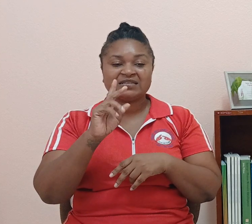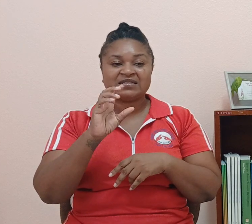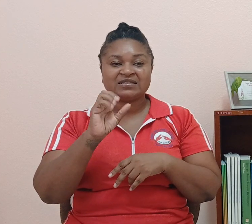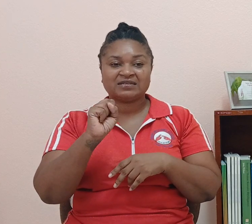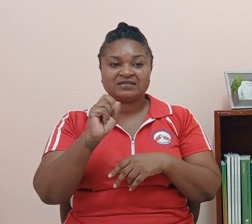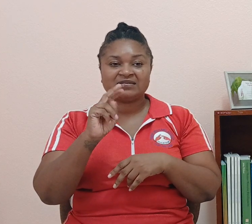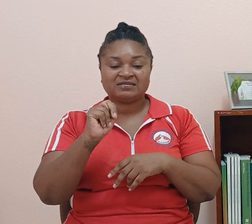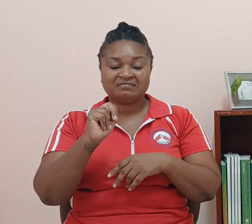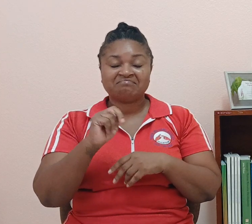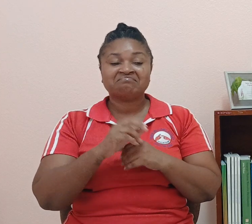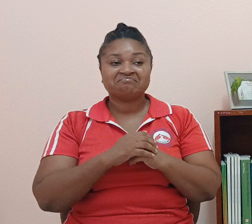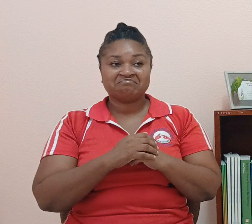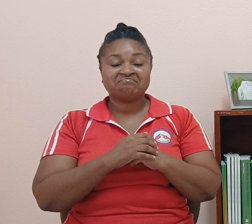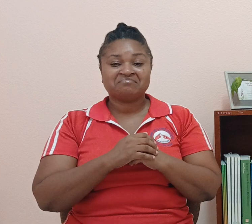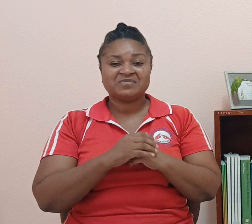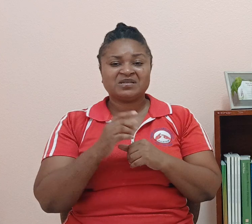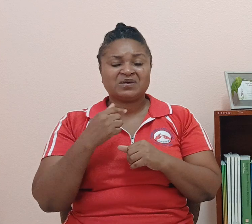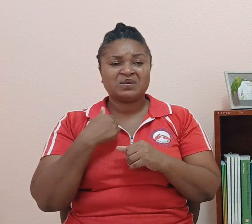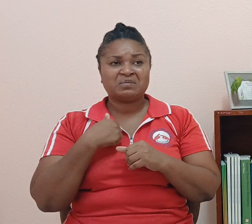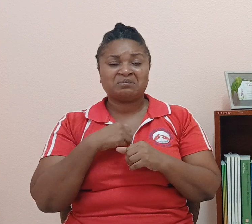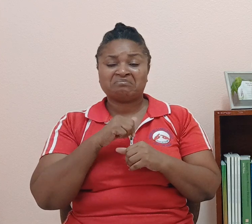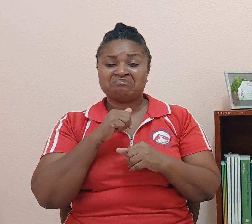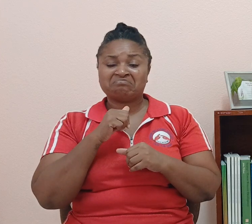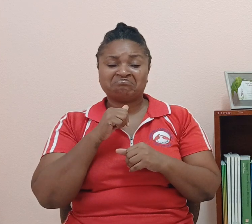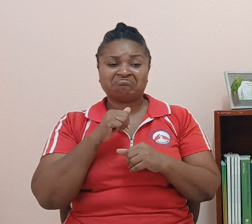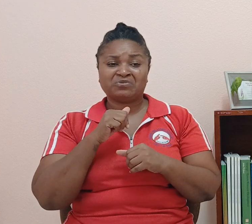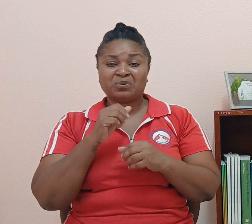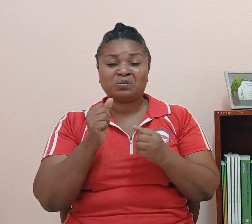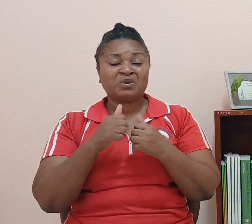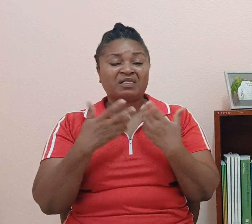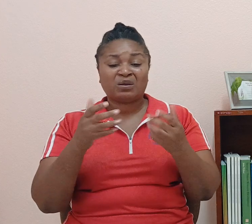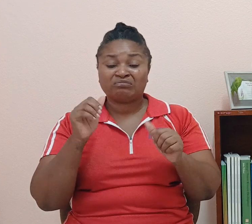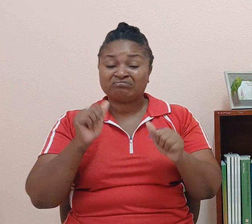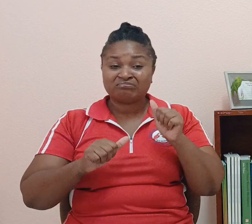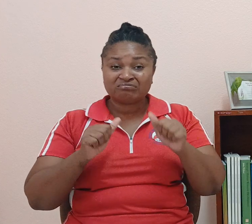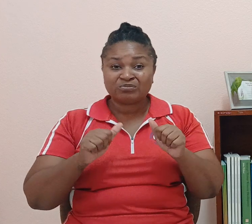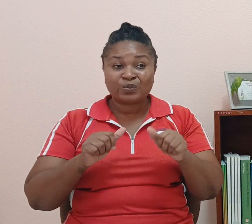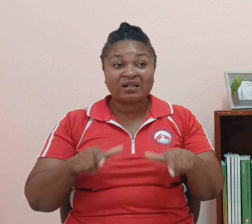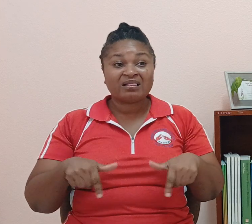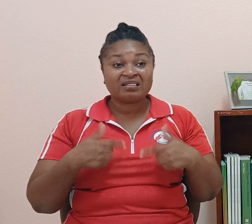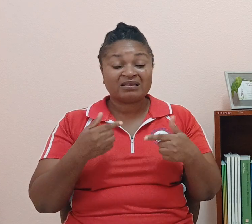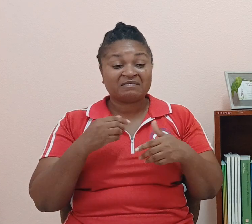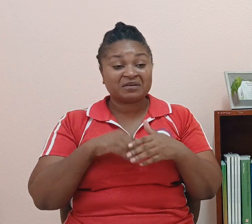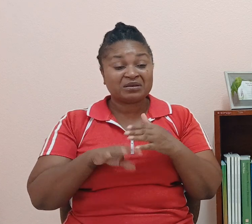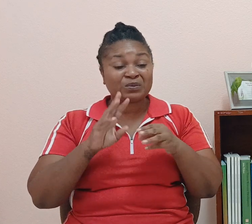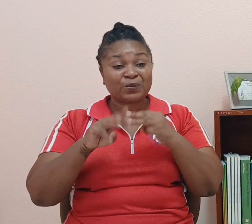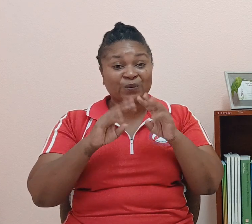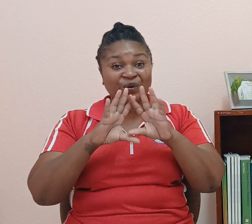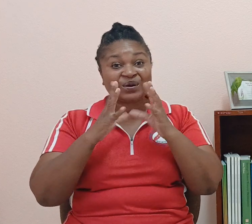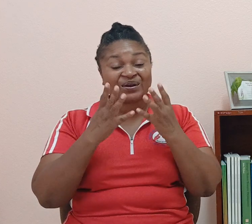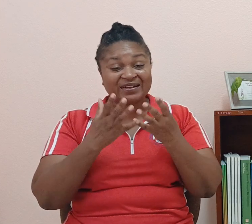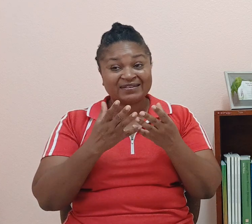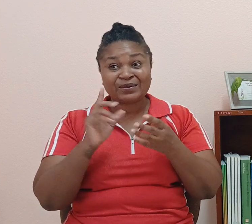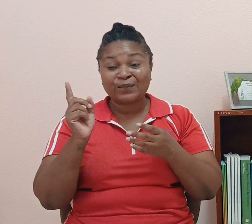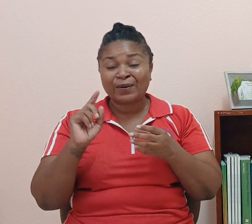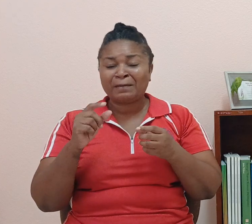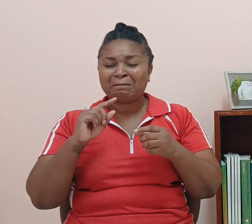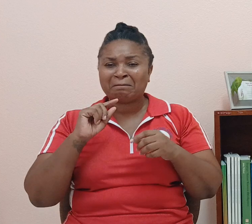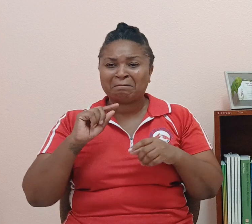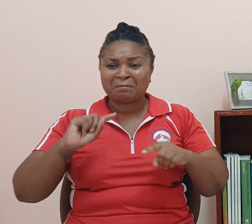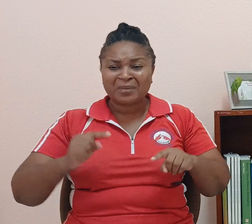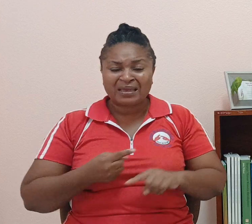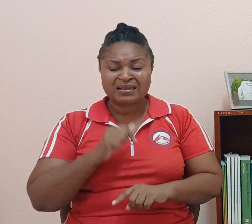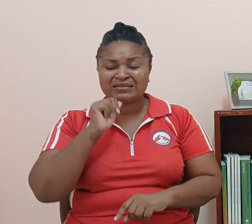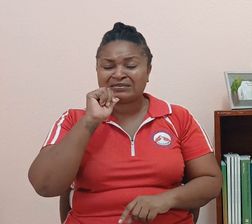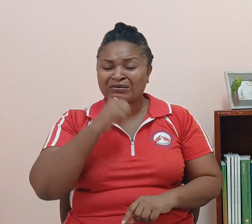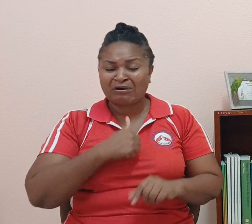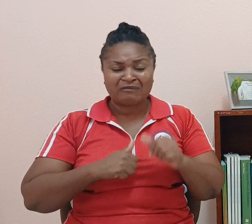We undoubtedly live in a world where pain and suffering are inevitable,